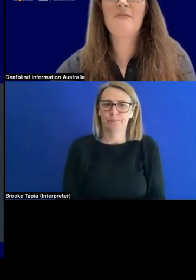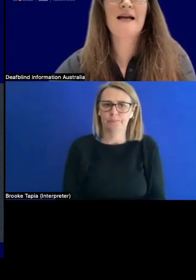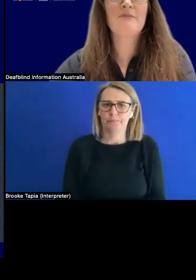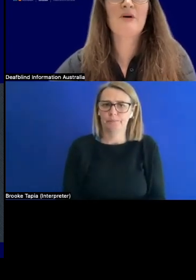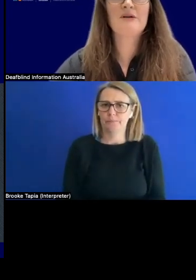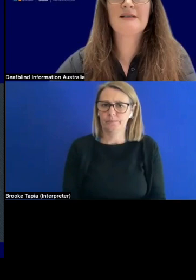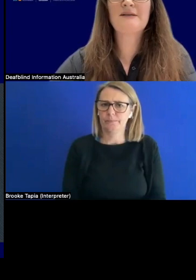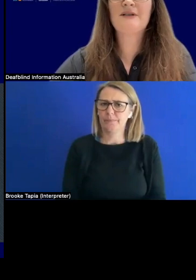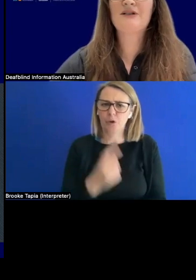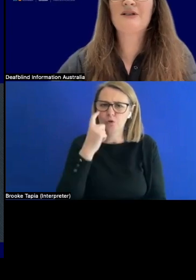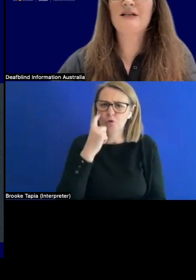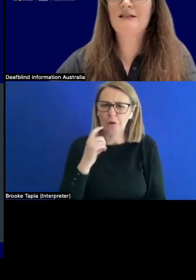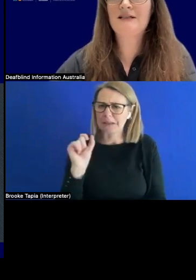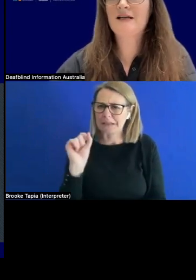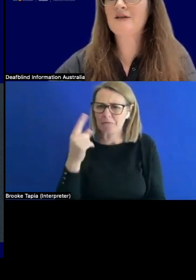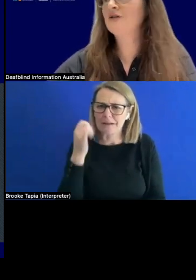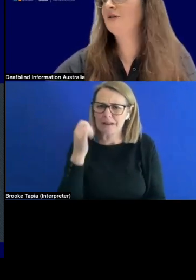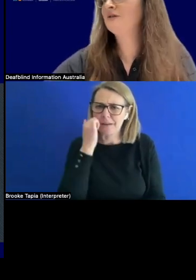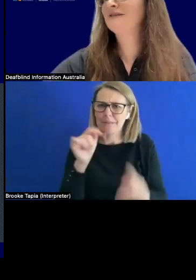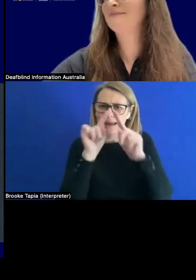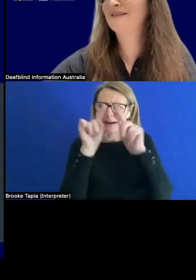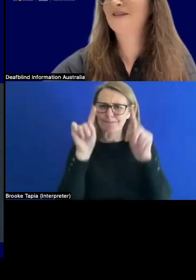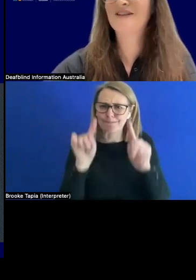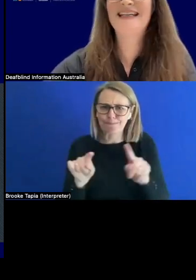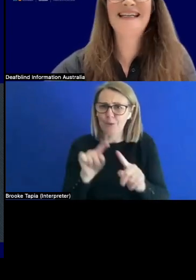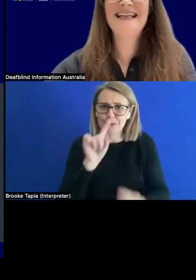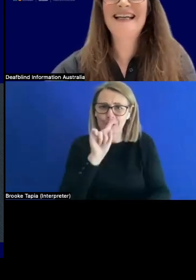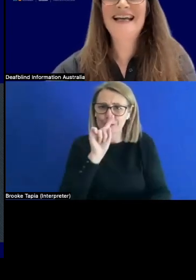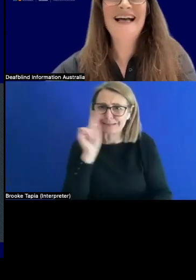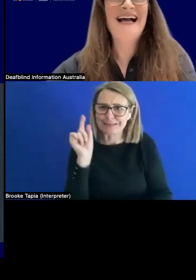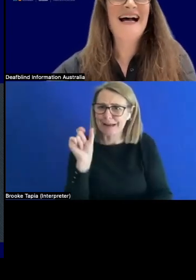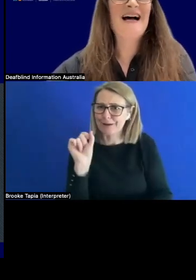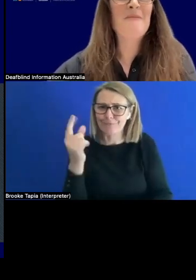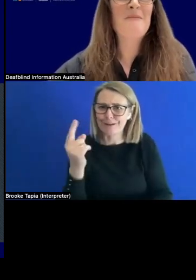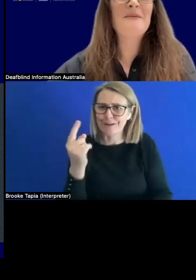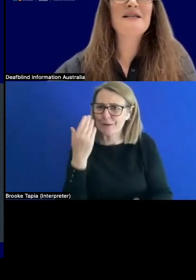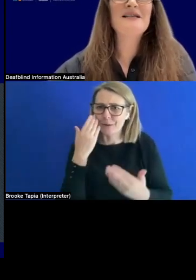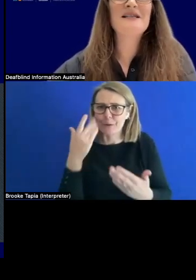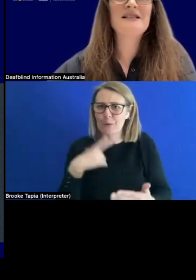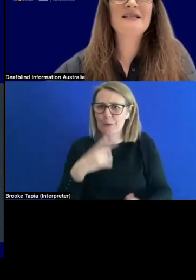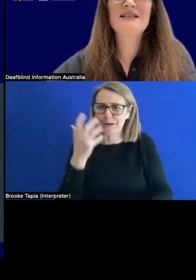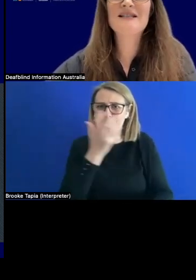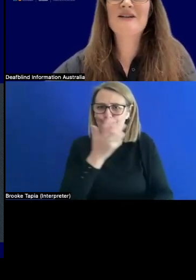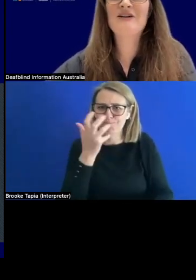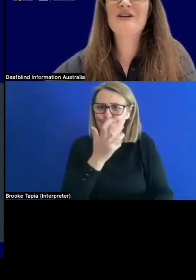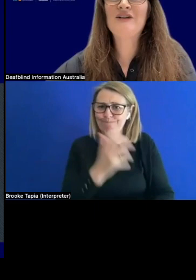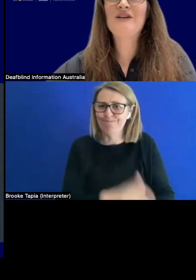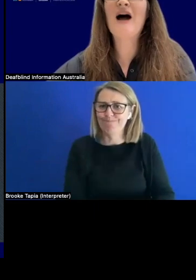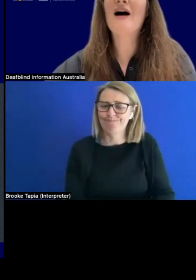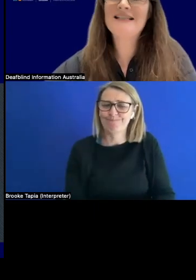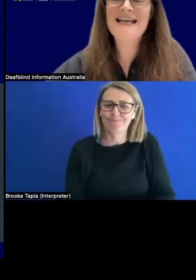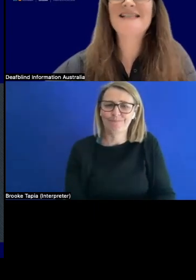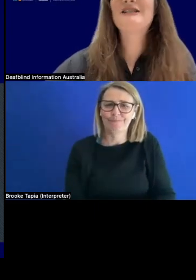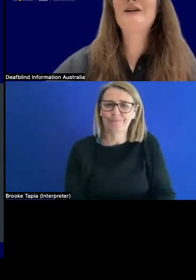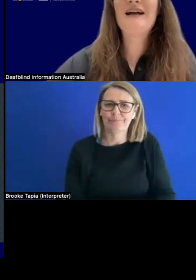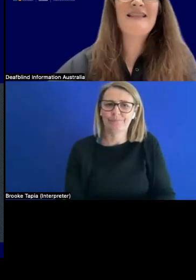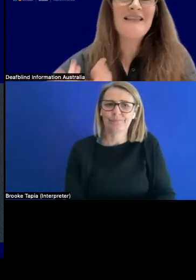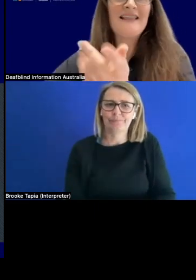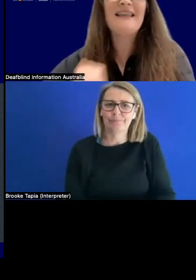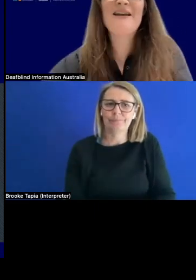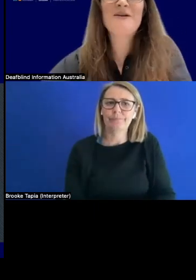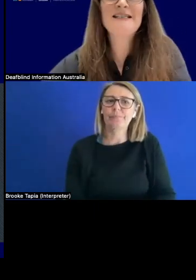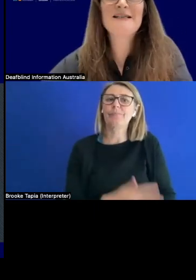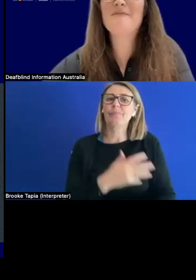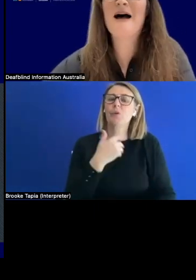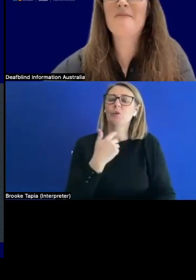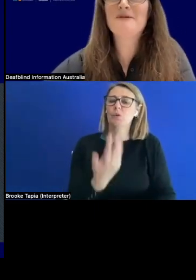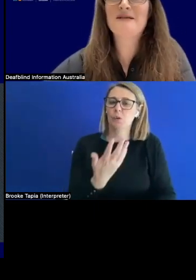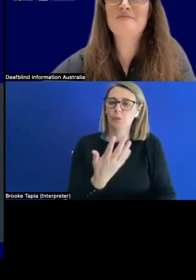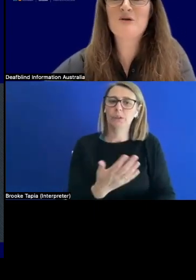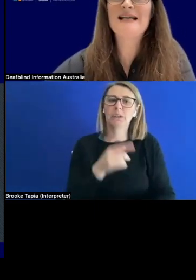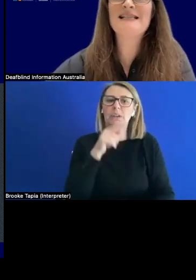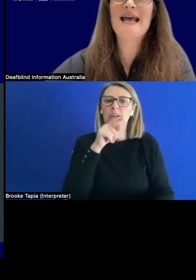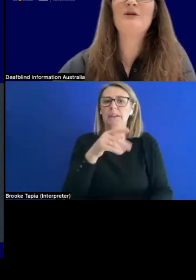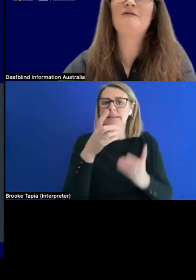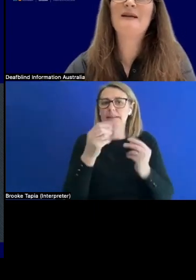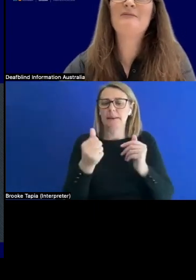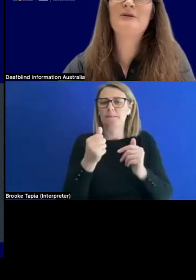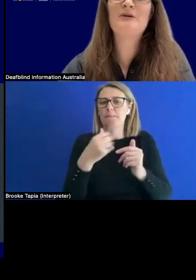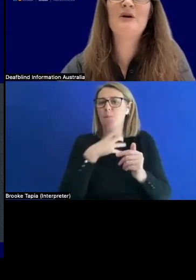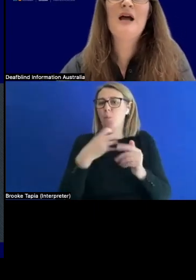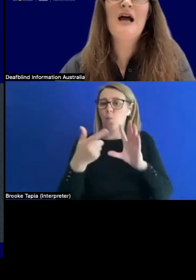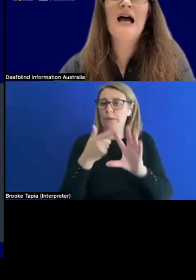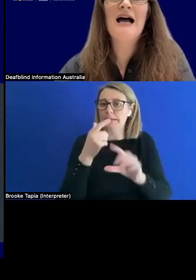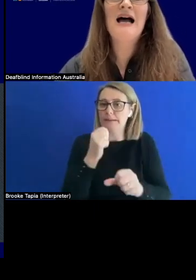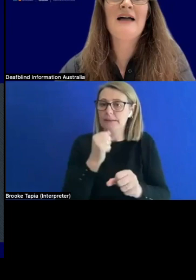black box, which I just can’t do. I’m sorry. Yes, so here are some more examples of people